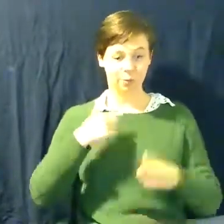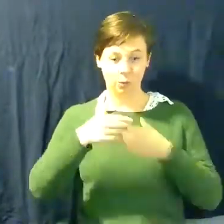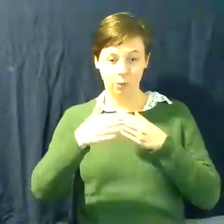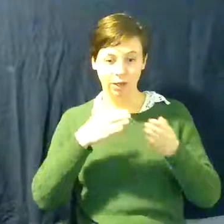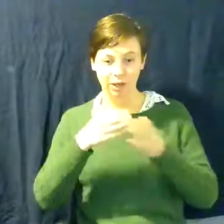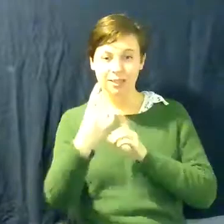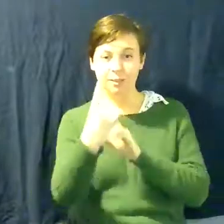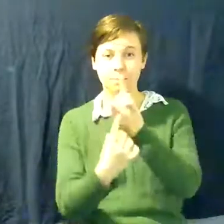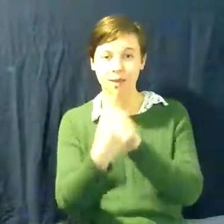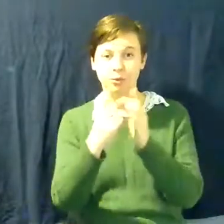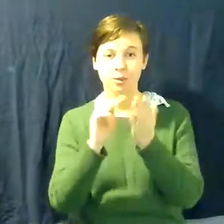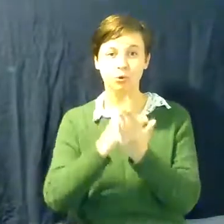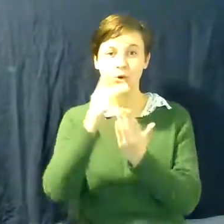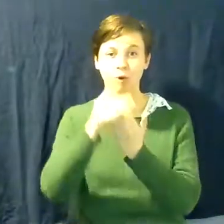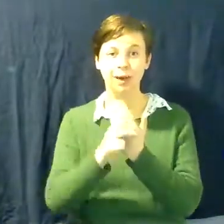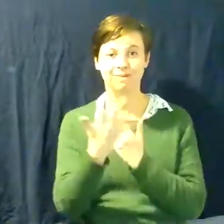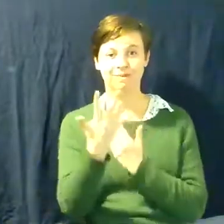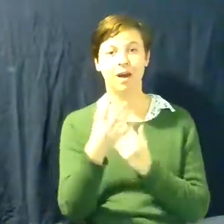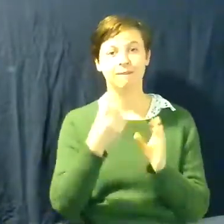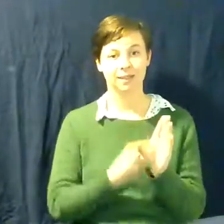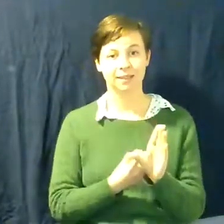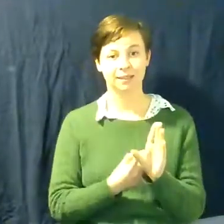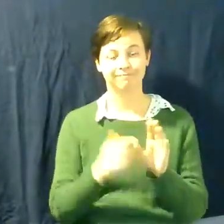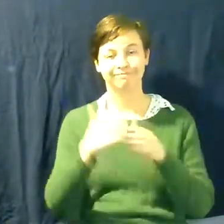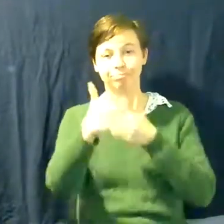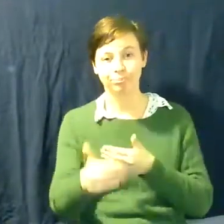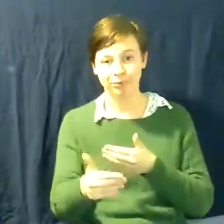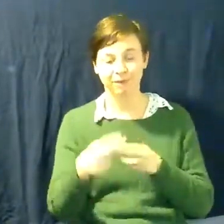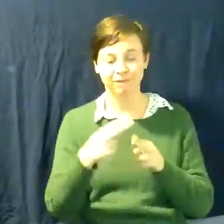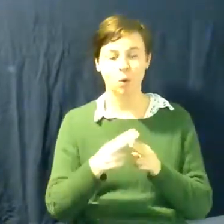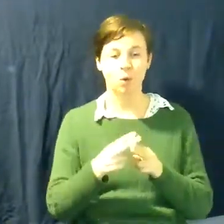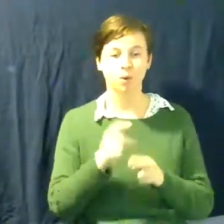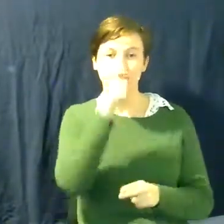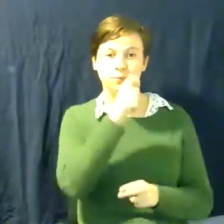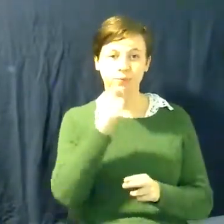needs, and it's useful for people